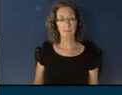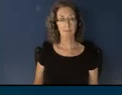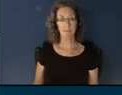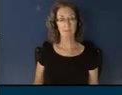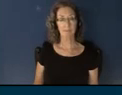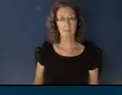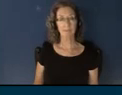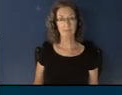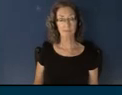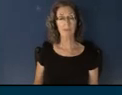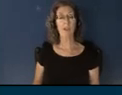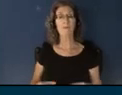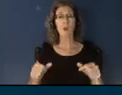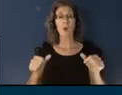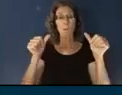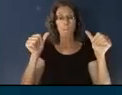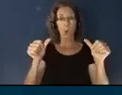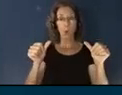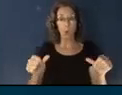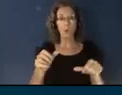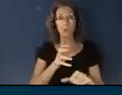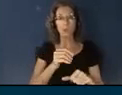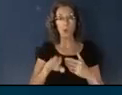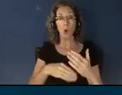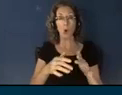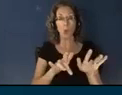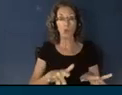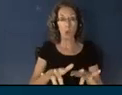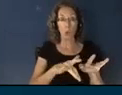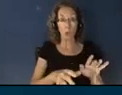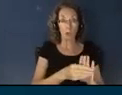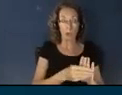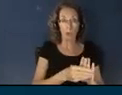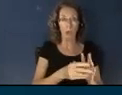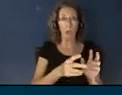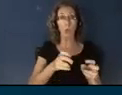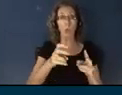On the posters and also all the recorded sessions are going to be up for two months after the